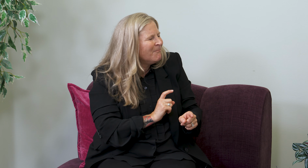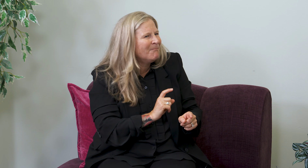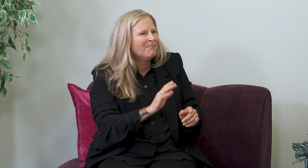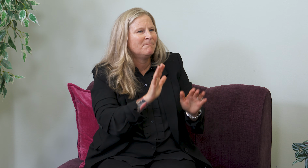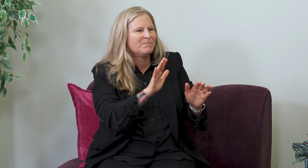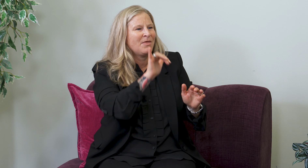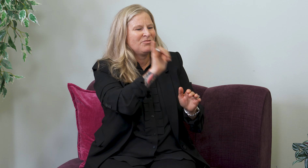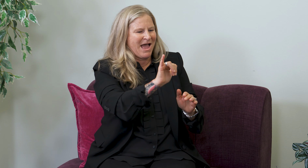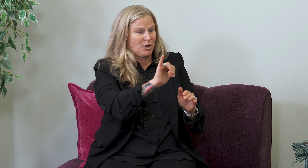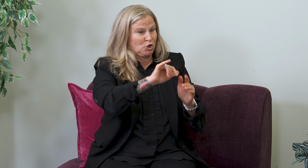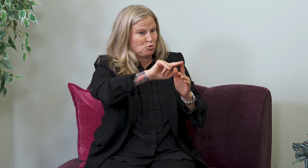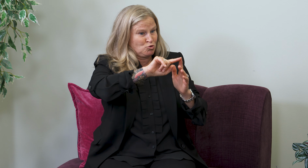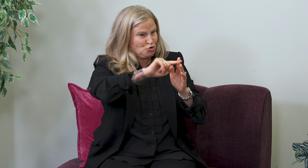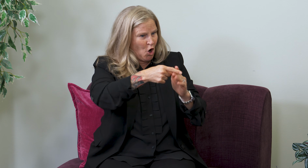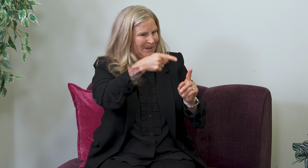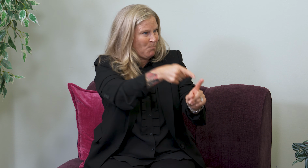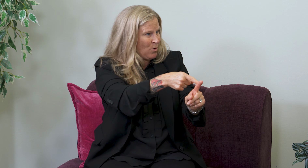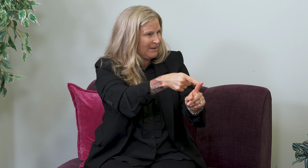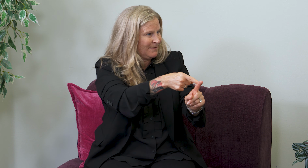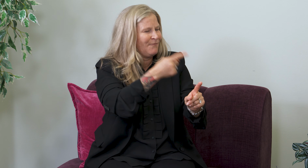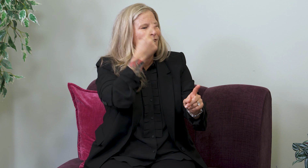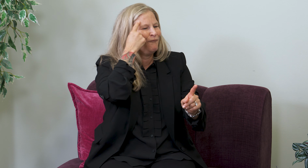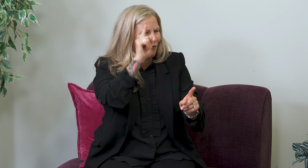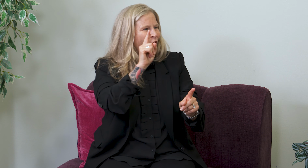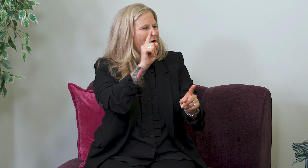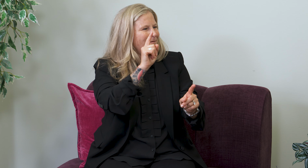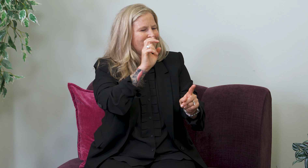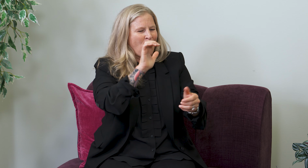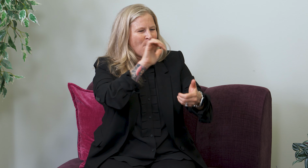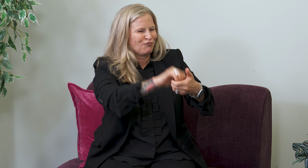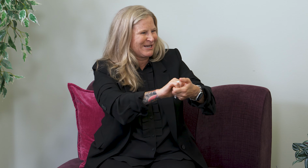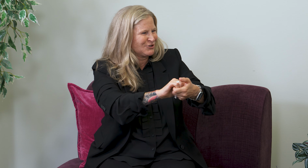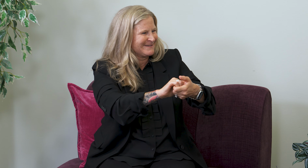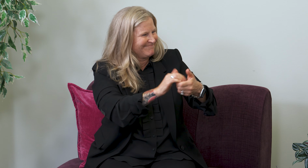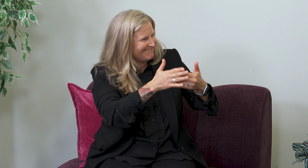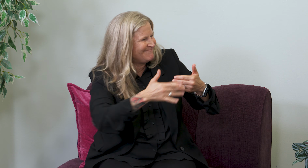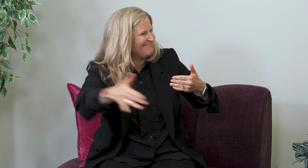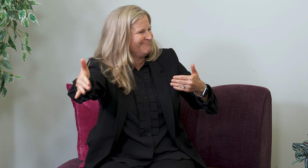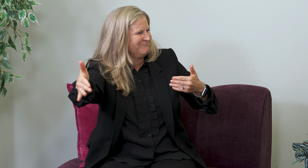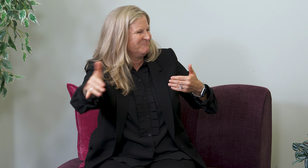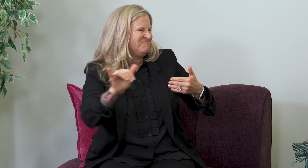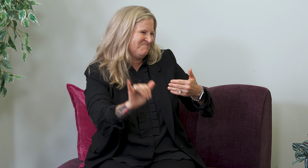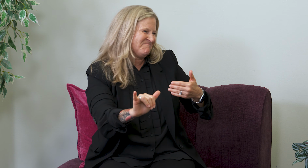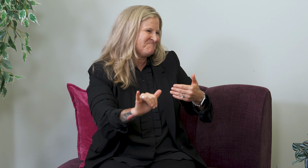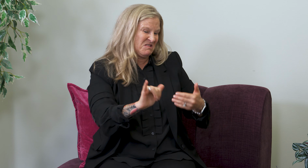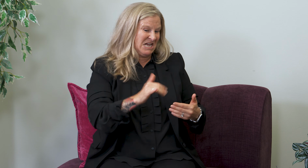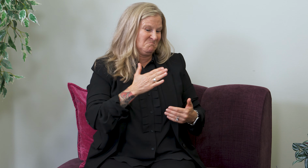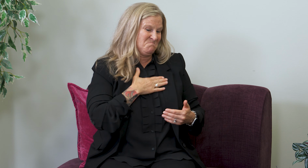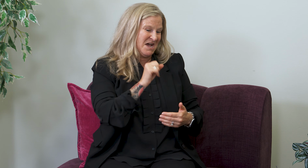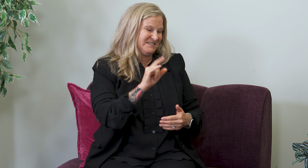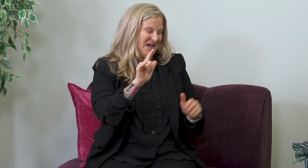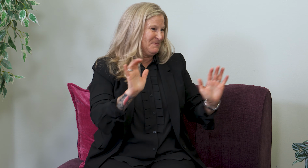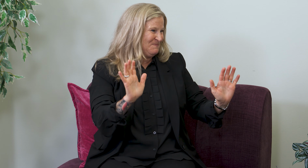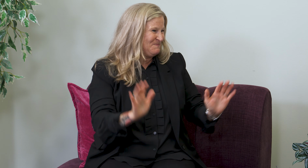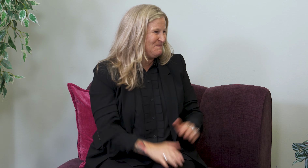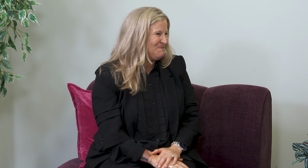Understanding of where folks come from. And that has to be the starting point for any sort of partnership moving into the future.